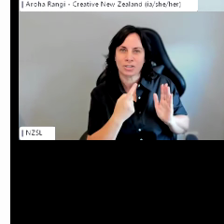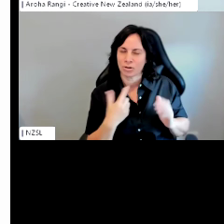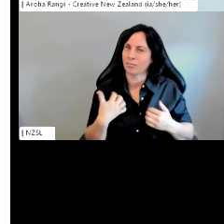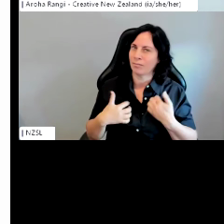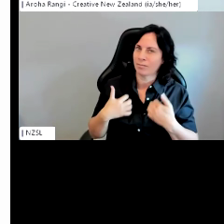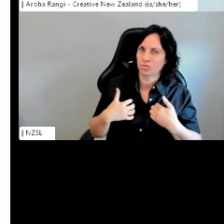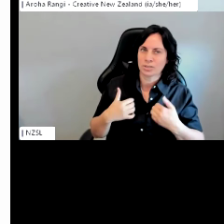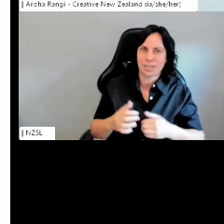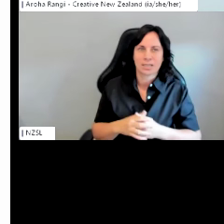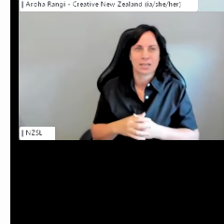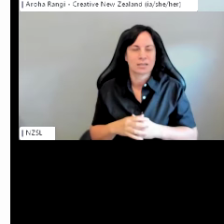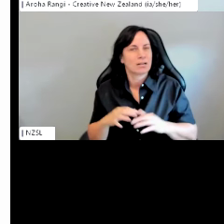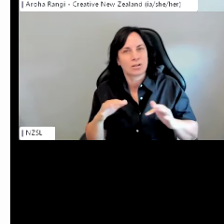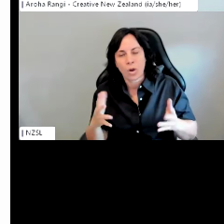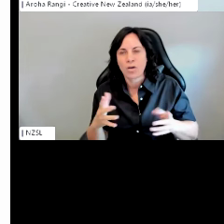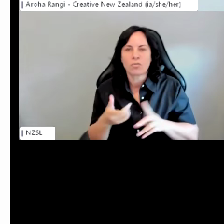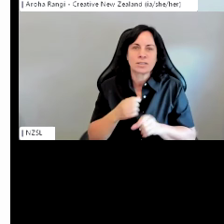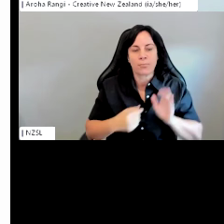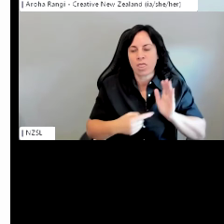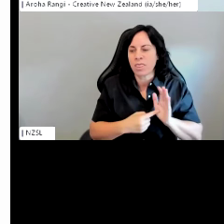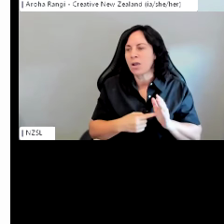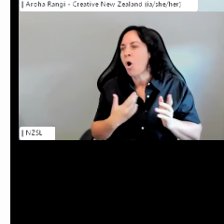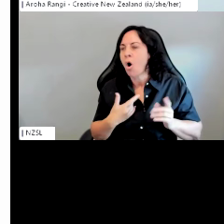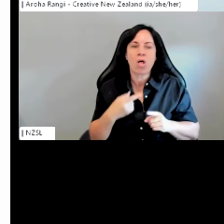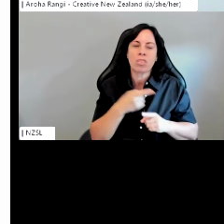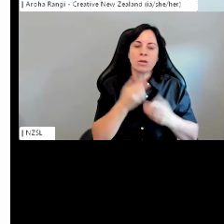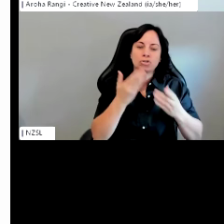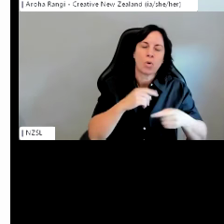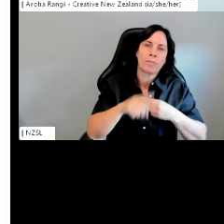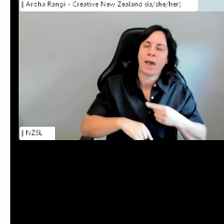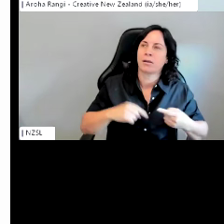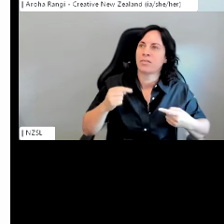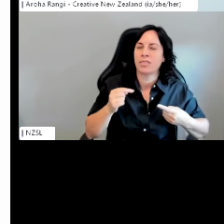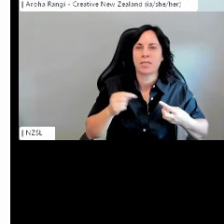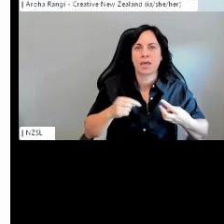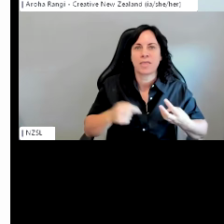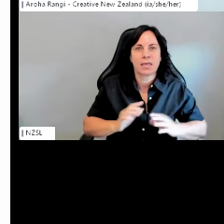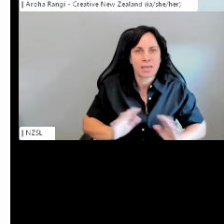We're telling them what it's about with maybe a few filters and so on, but we are failing in